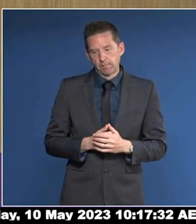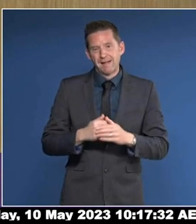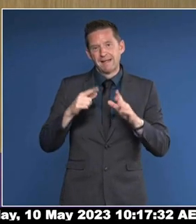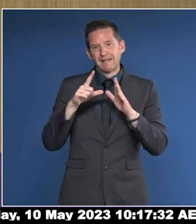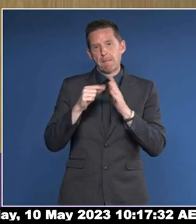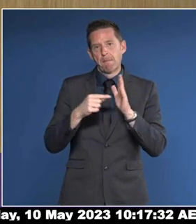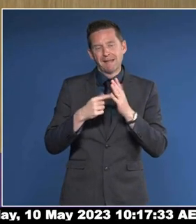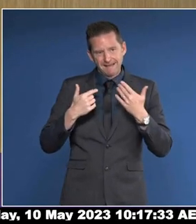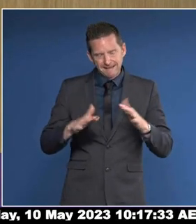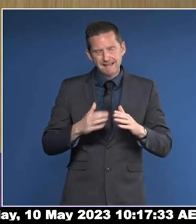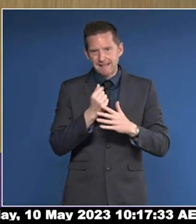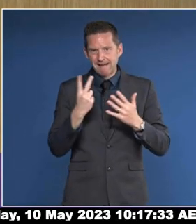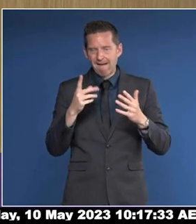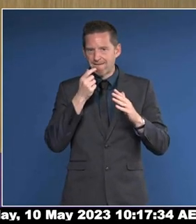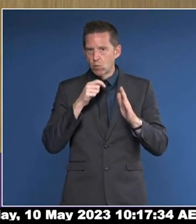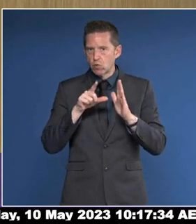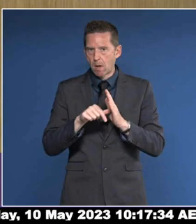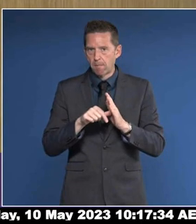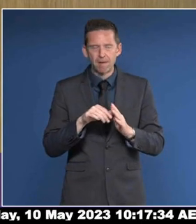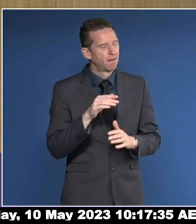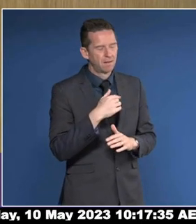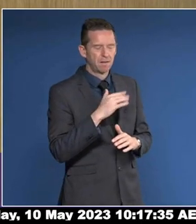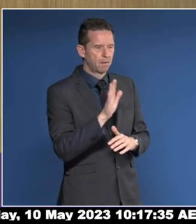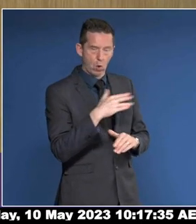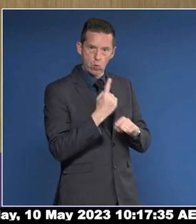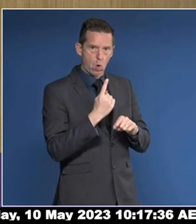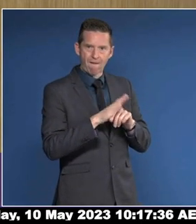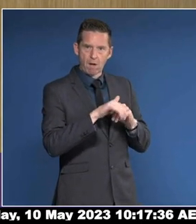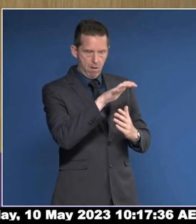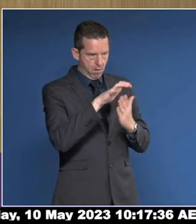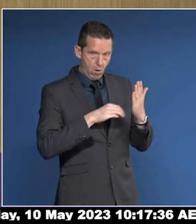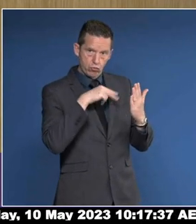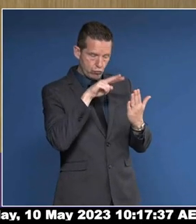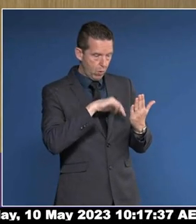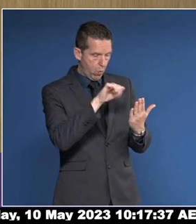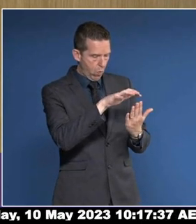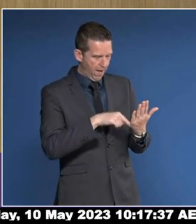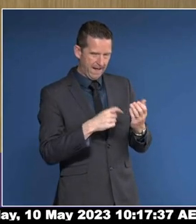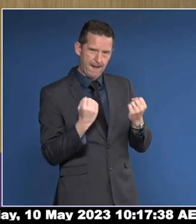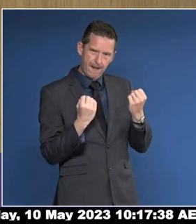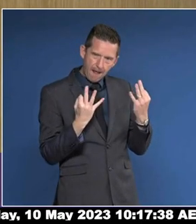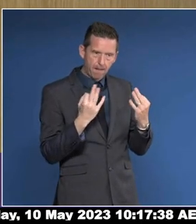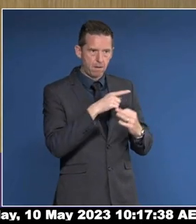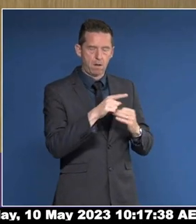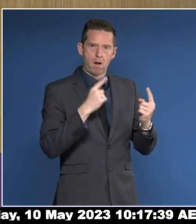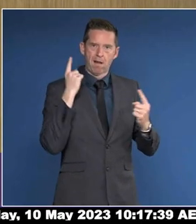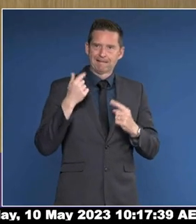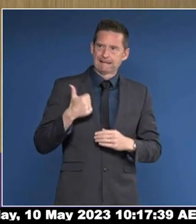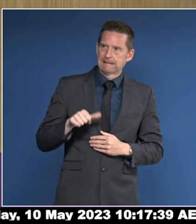So, I'm talking about your statement. There doesn't appear to be any reflection that - there's an acknowledgement that there